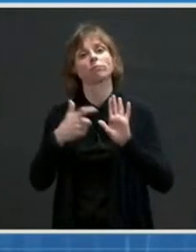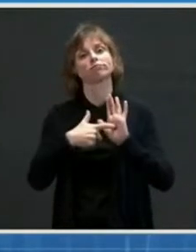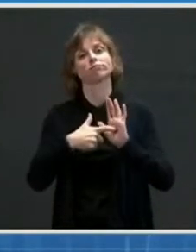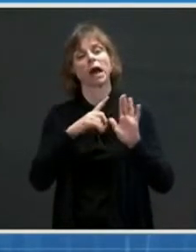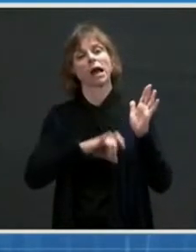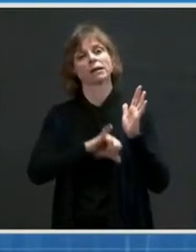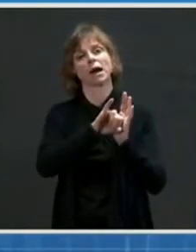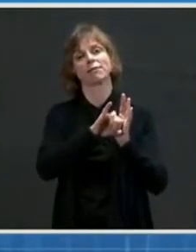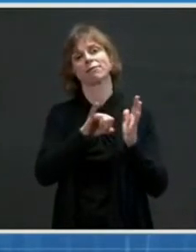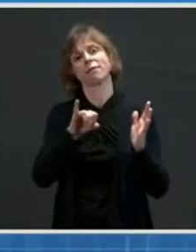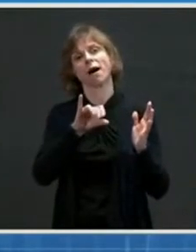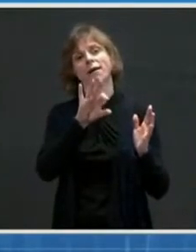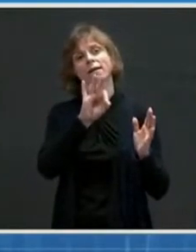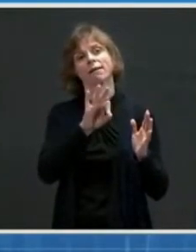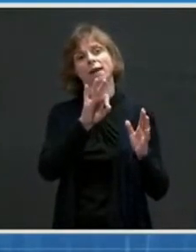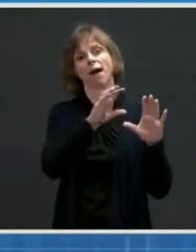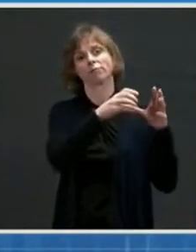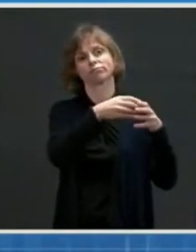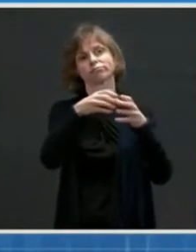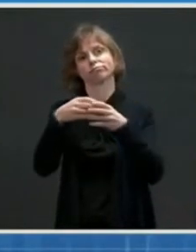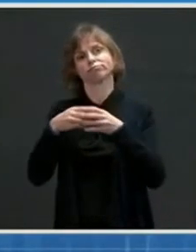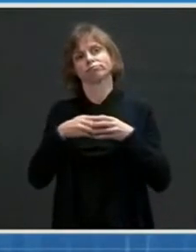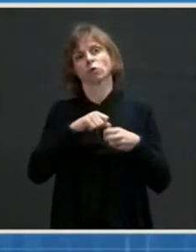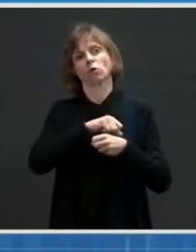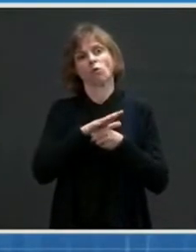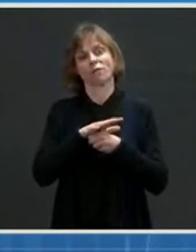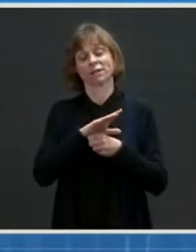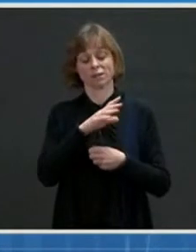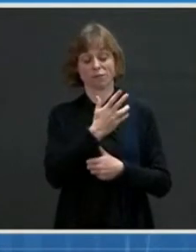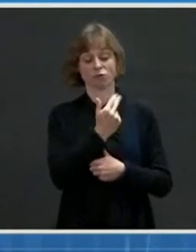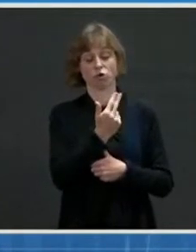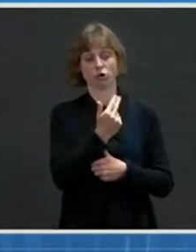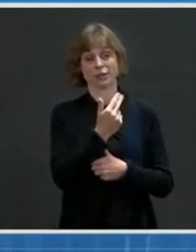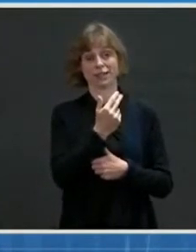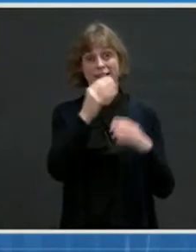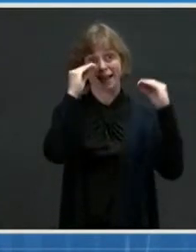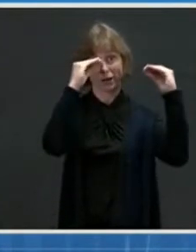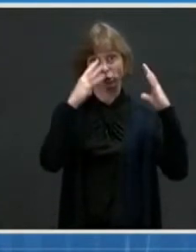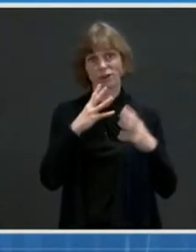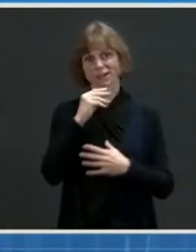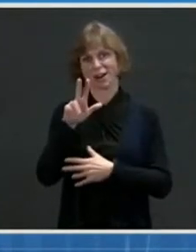COMMUNITY SPREAD. IN THE REPORT, RESEARCHERS